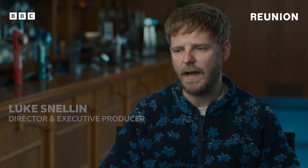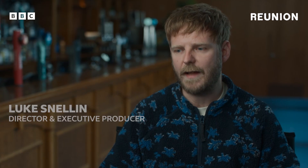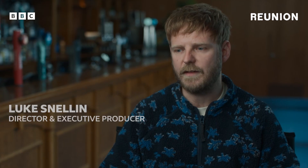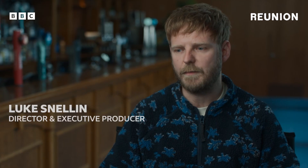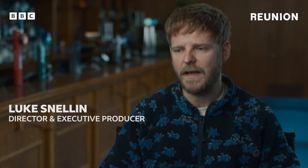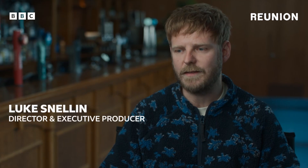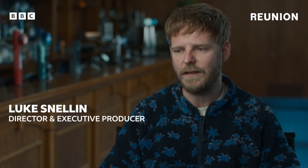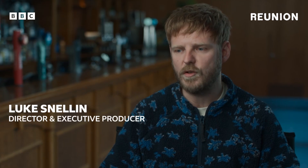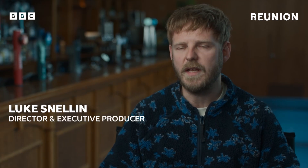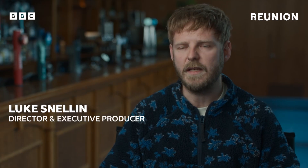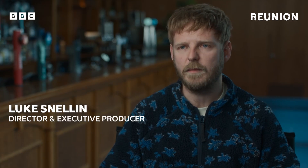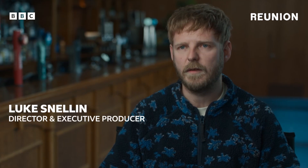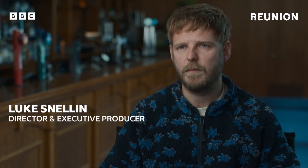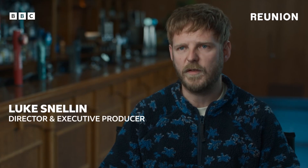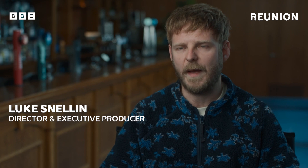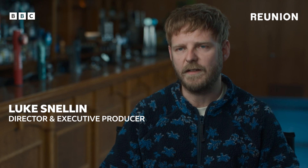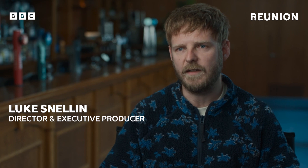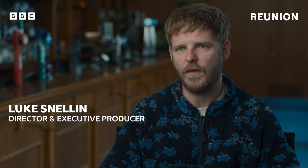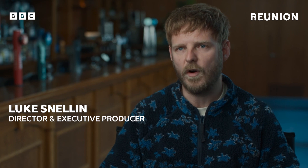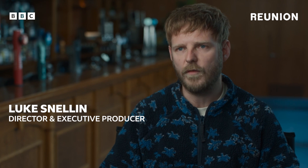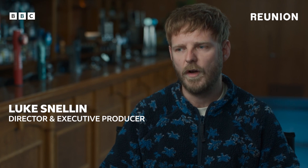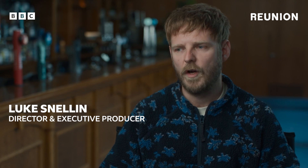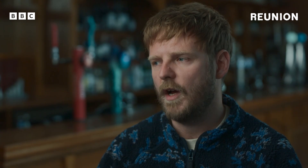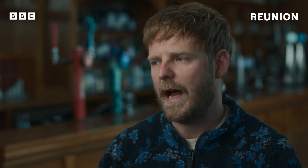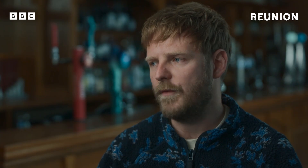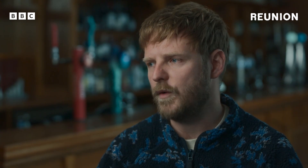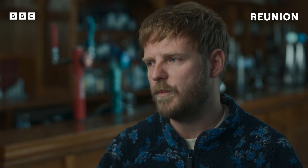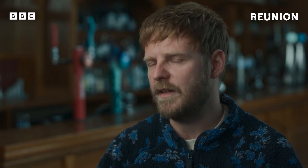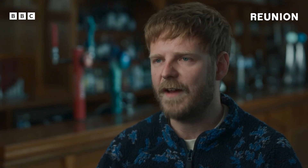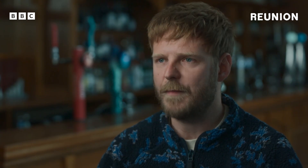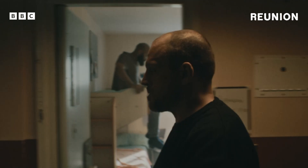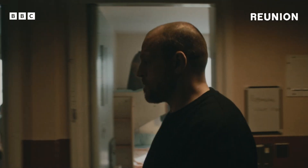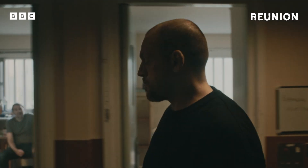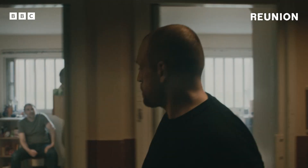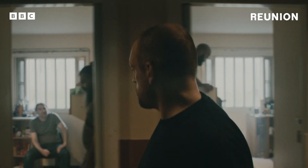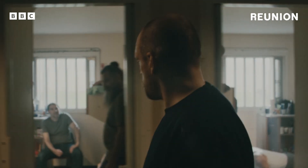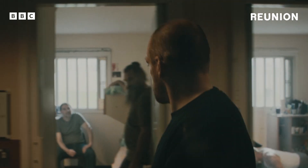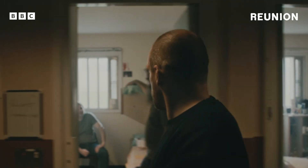It had this amazing, unique perspective of how it feels to be a deaf man in prison,